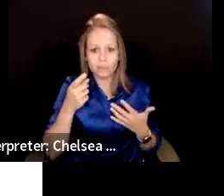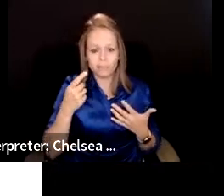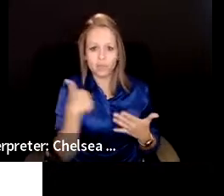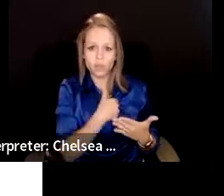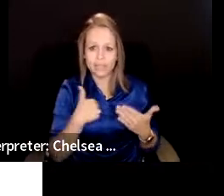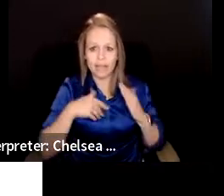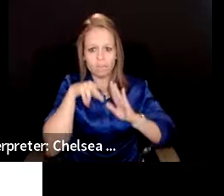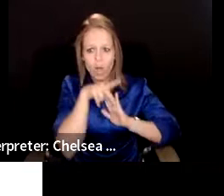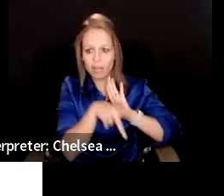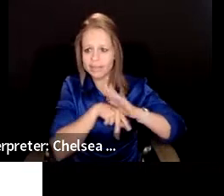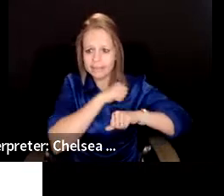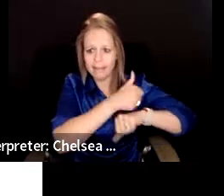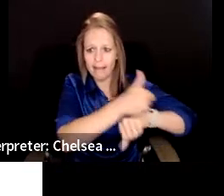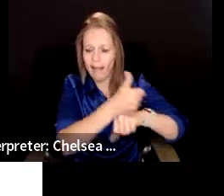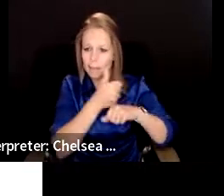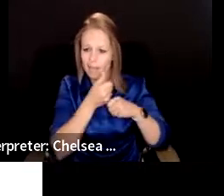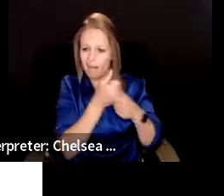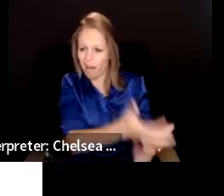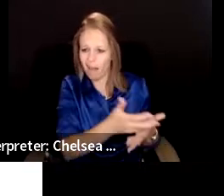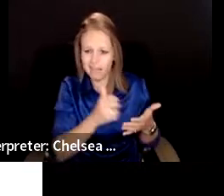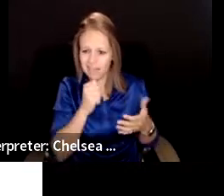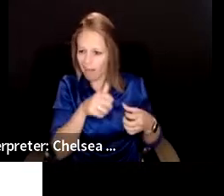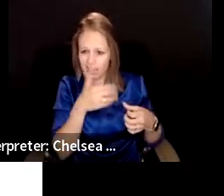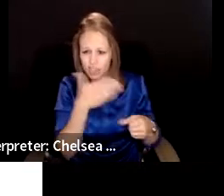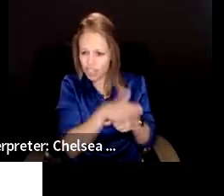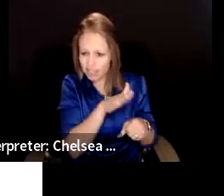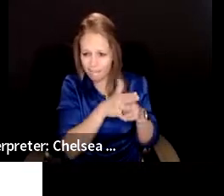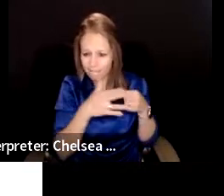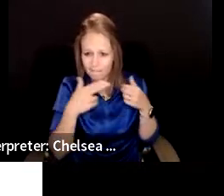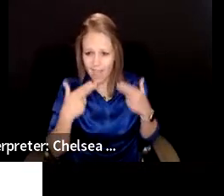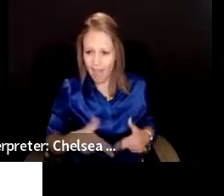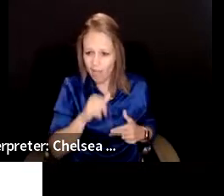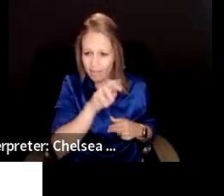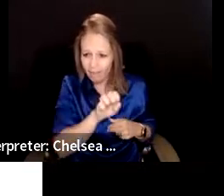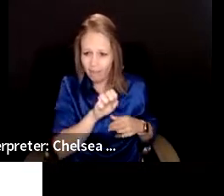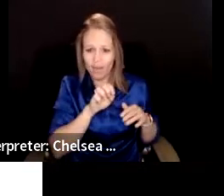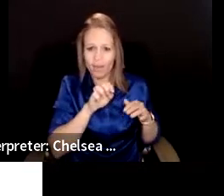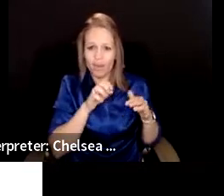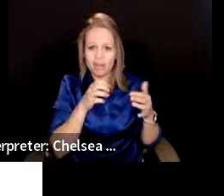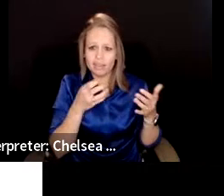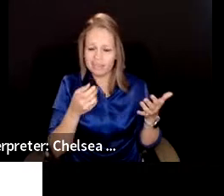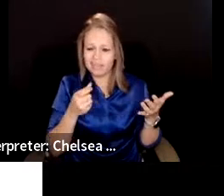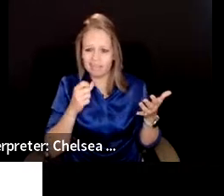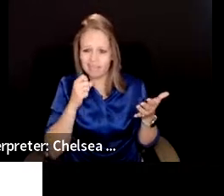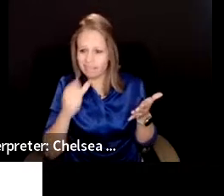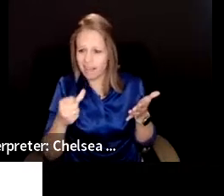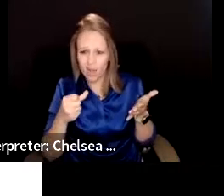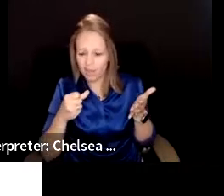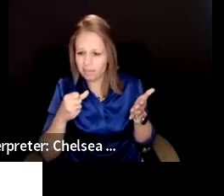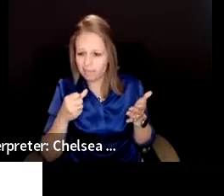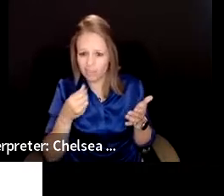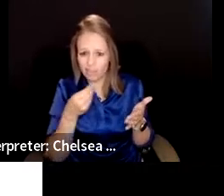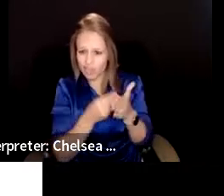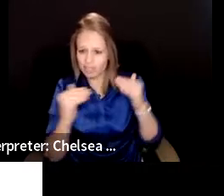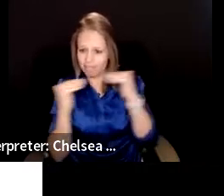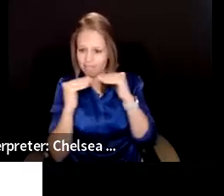treatment capacities and we see it codified in –